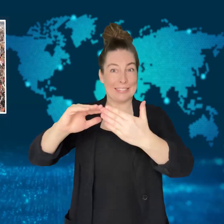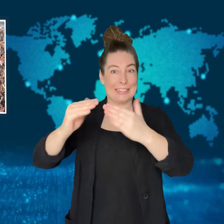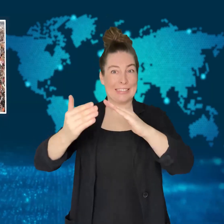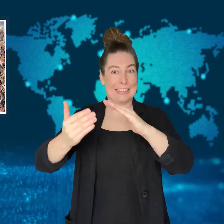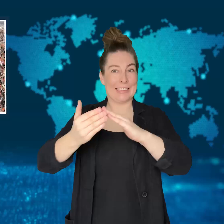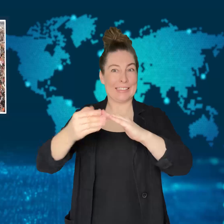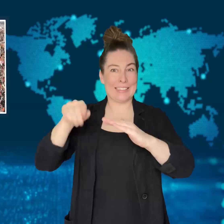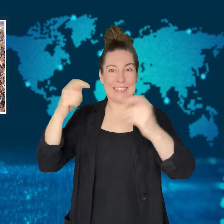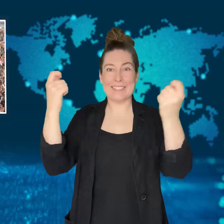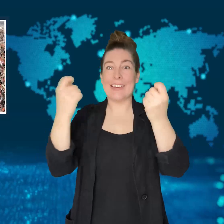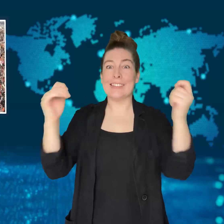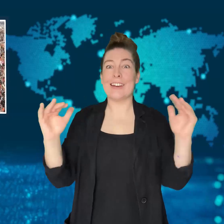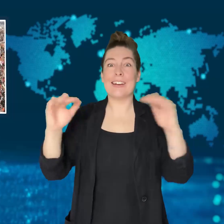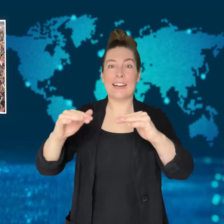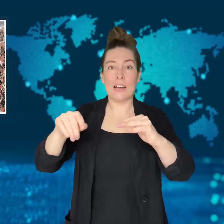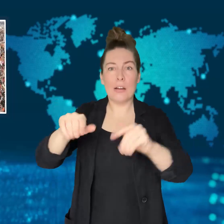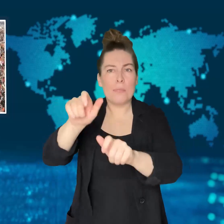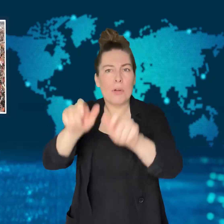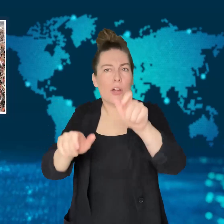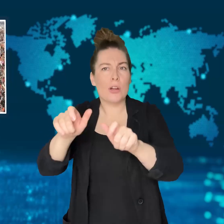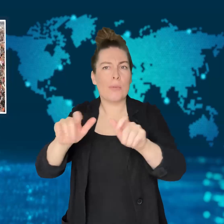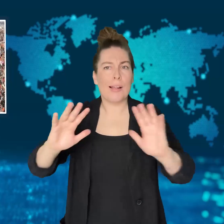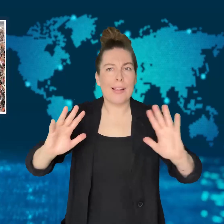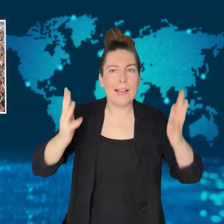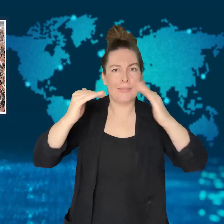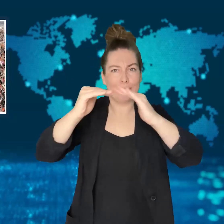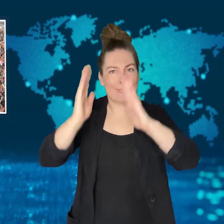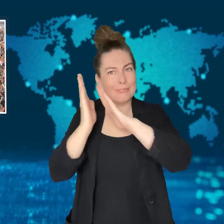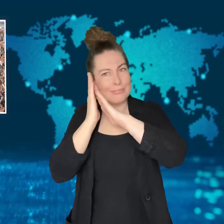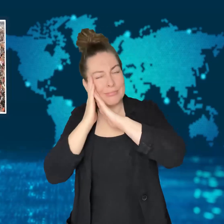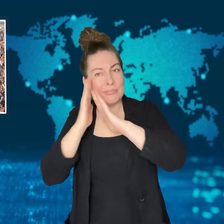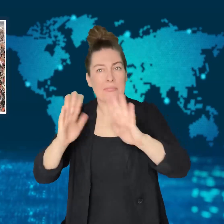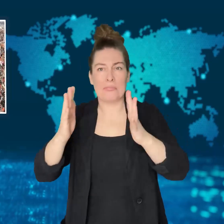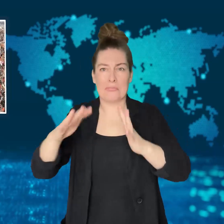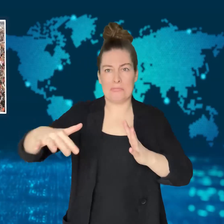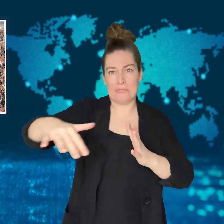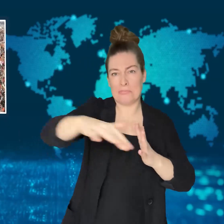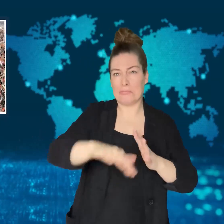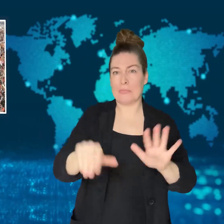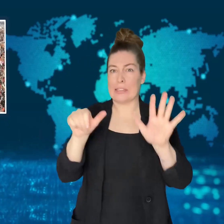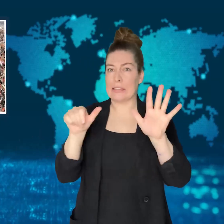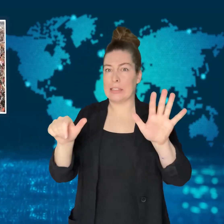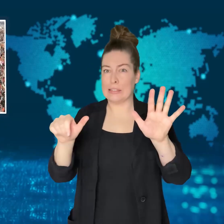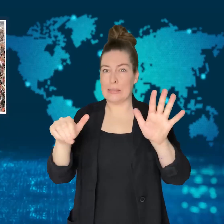a city that is home to about 6 million residents.